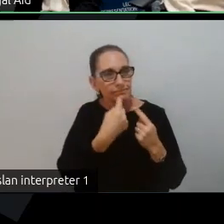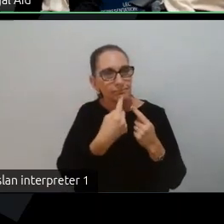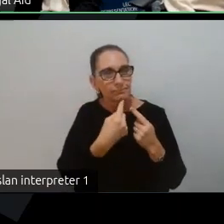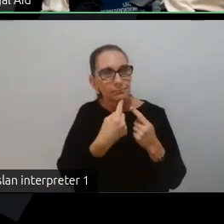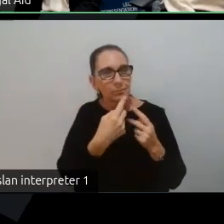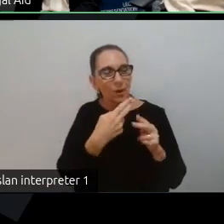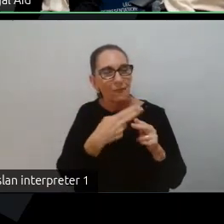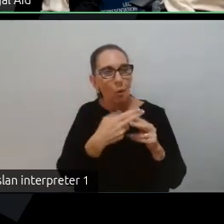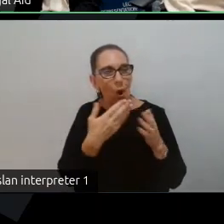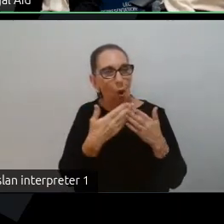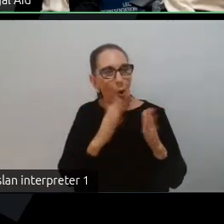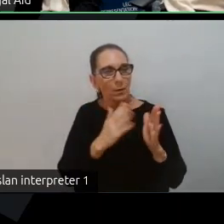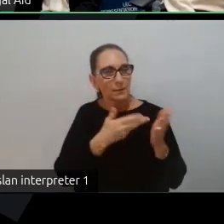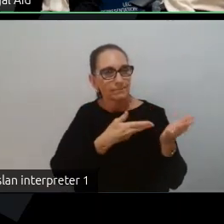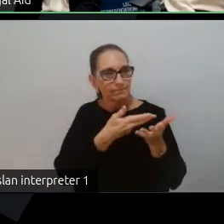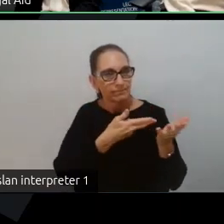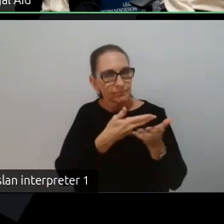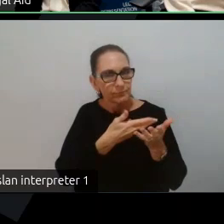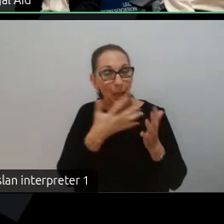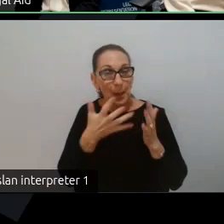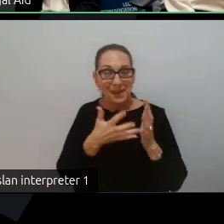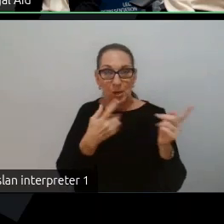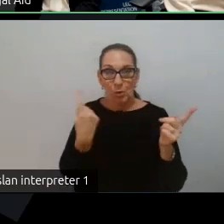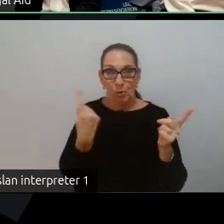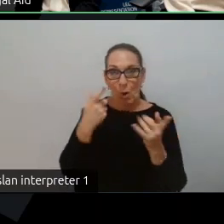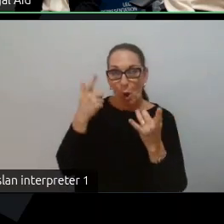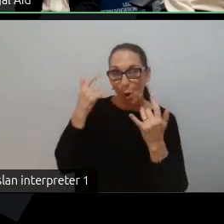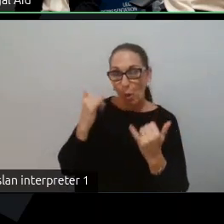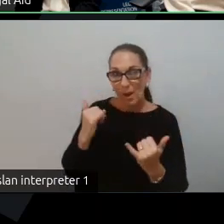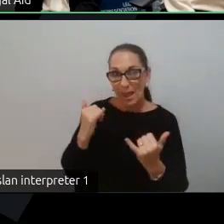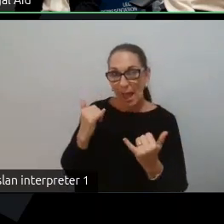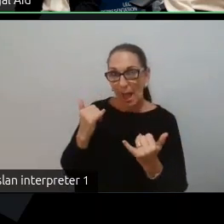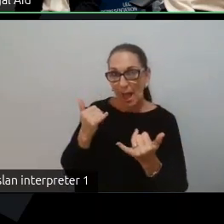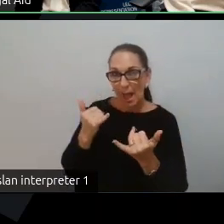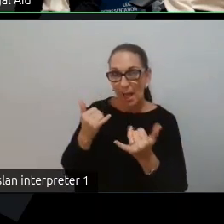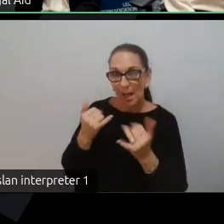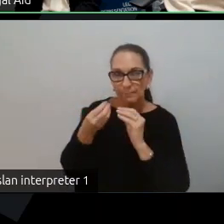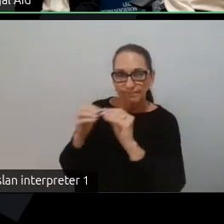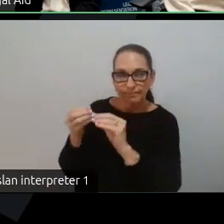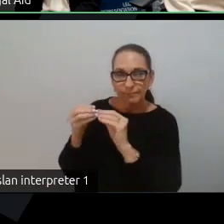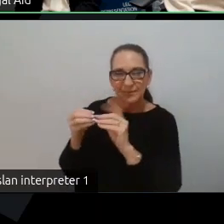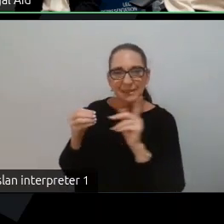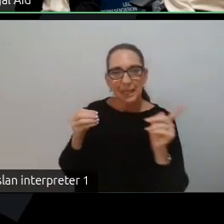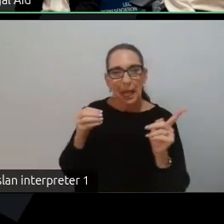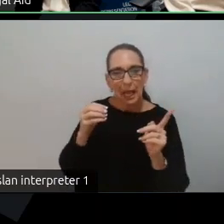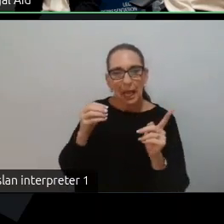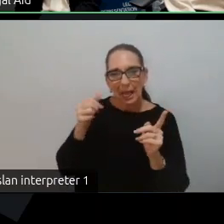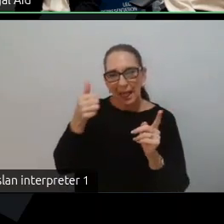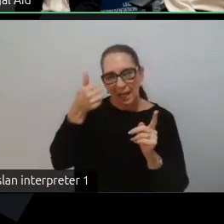so that the lawyer who is assisting that client has a little bit of understanding about what the